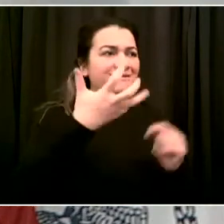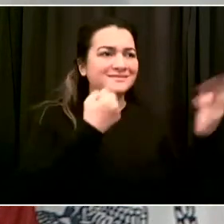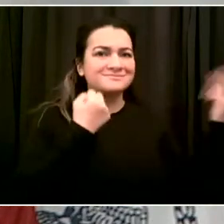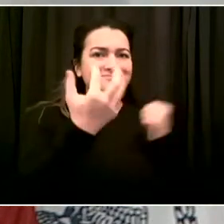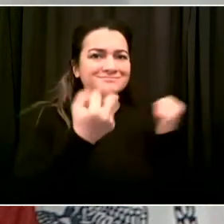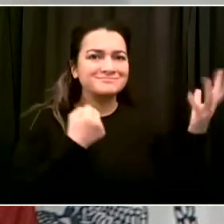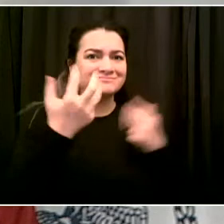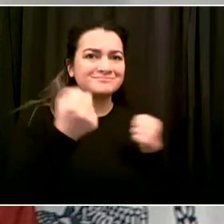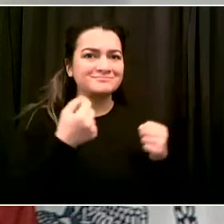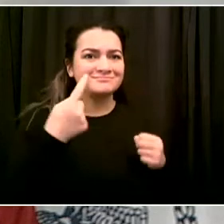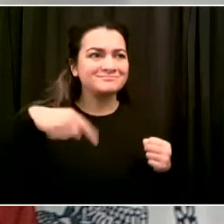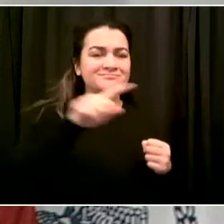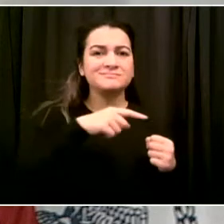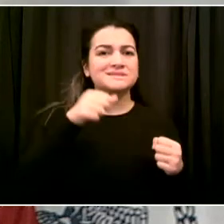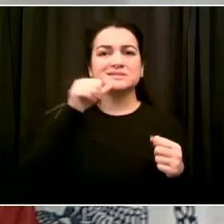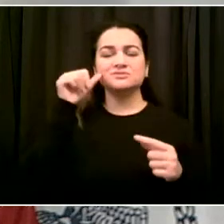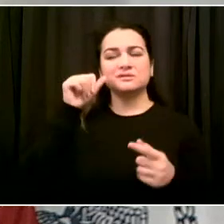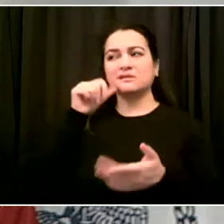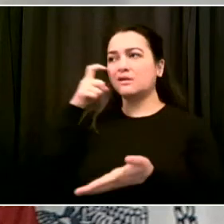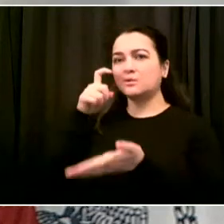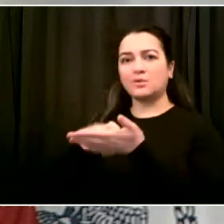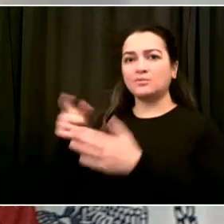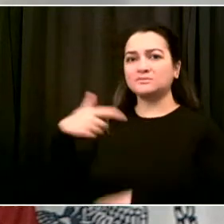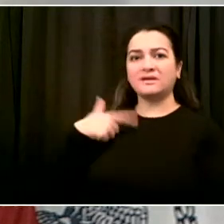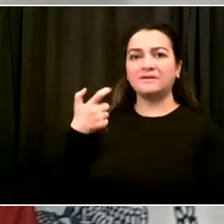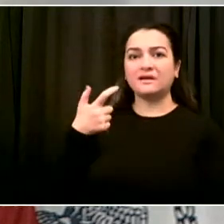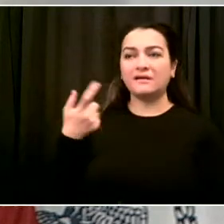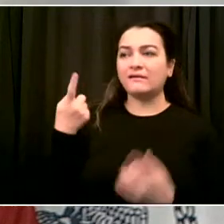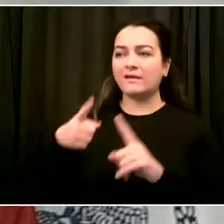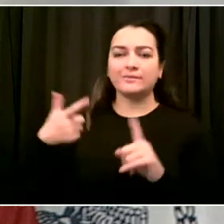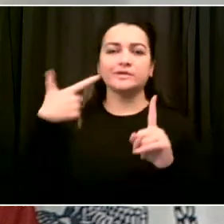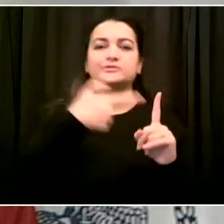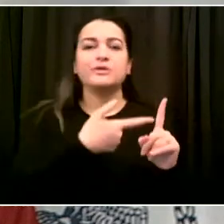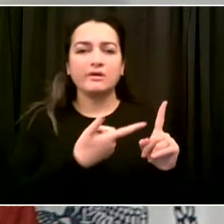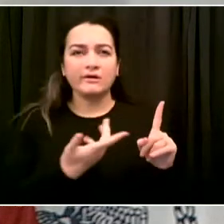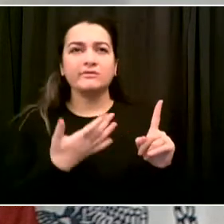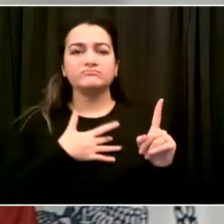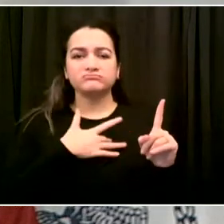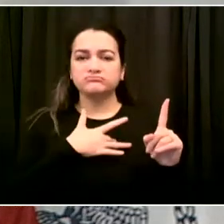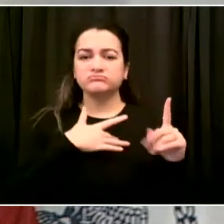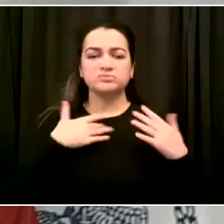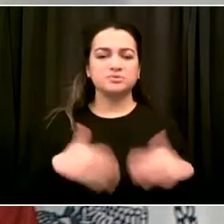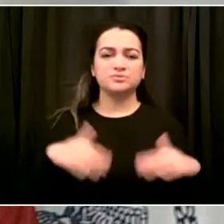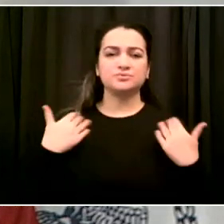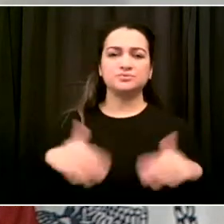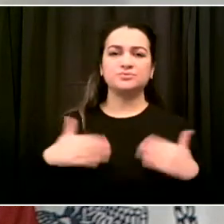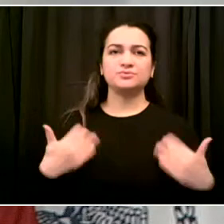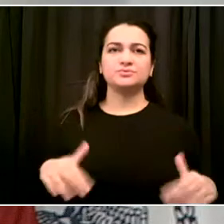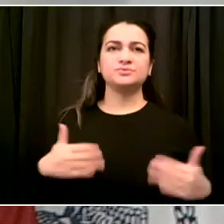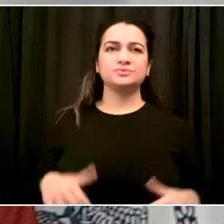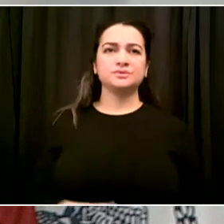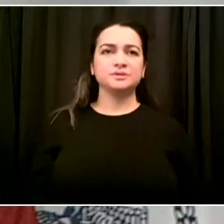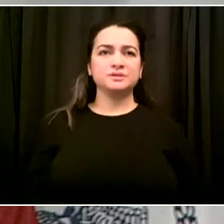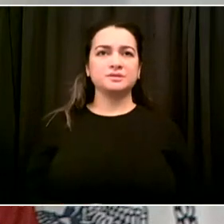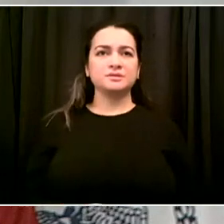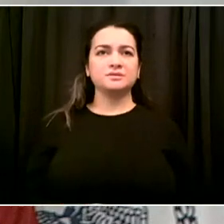WEEK. THIS IS A KEY PART OF WHO W WE TURN THE TIDE AND GET OUR CITY SAFER AS WE GO O THROUGH 2021.